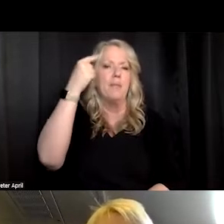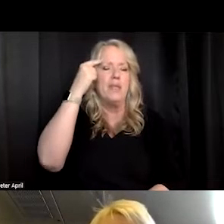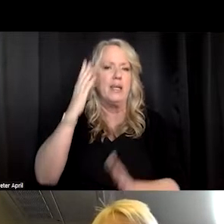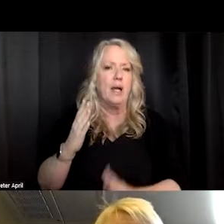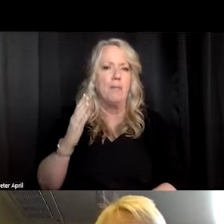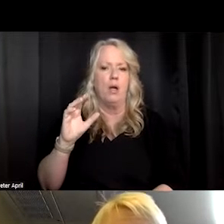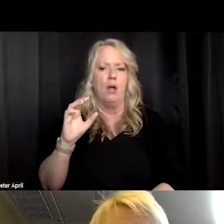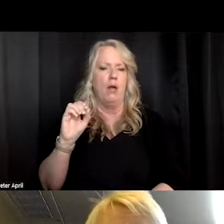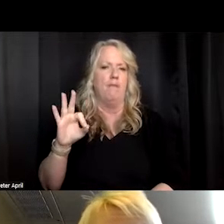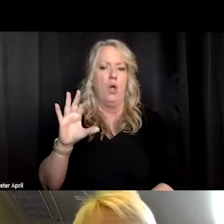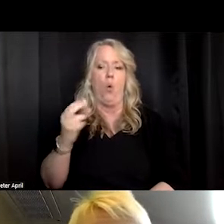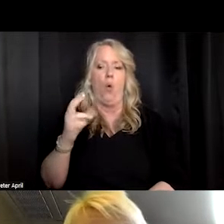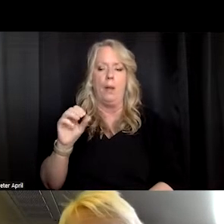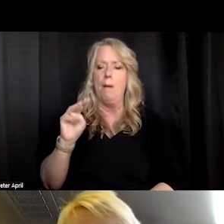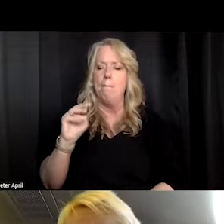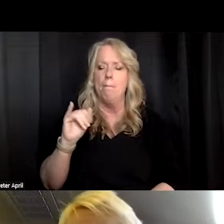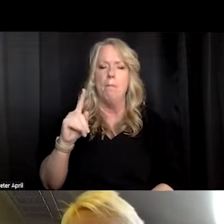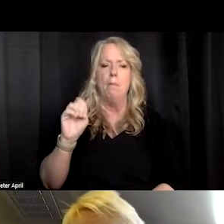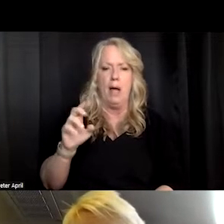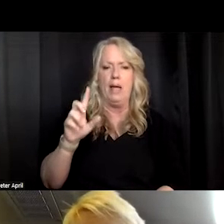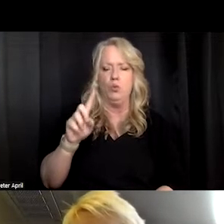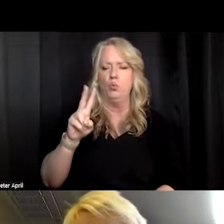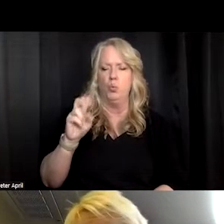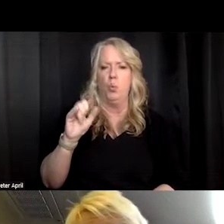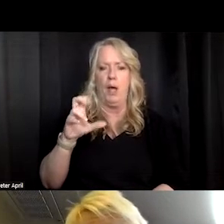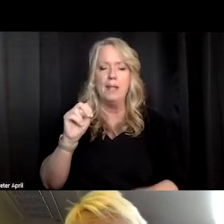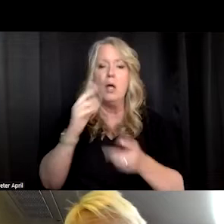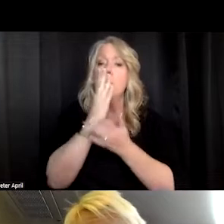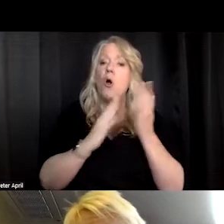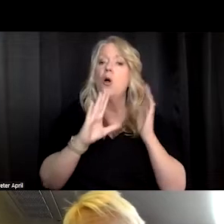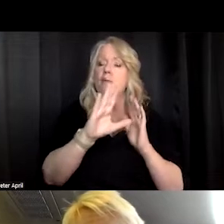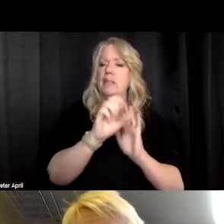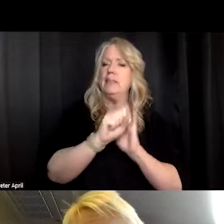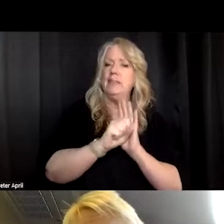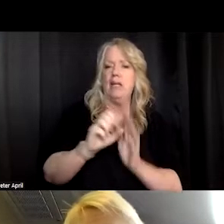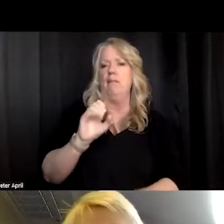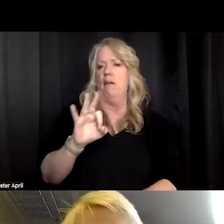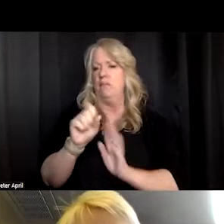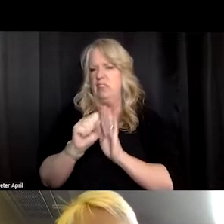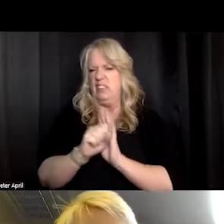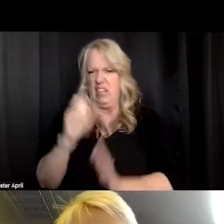SO WE LOVED THIS QUOTE FROM, THE GOVERNOR OF OHIO. MIKE